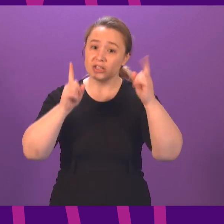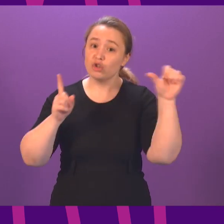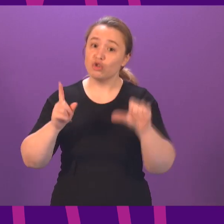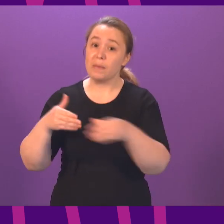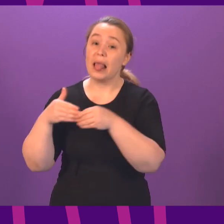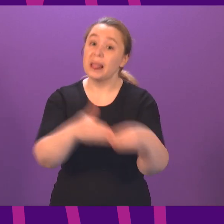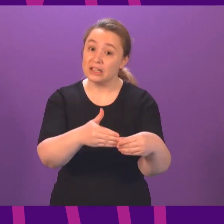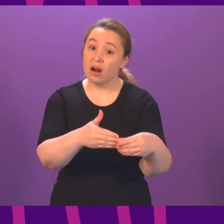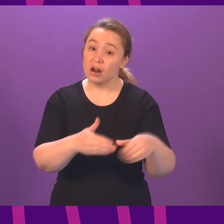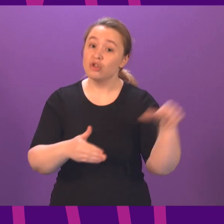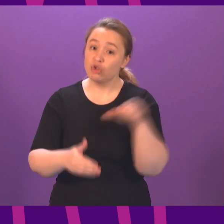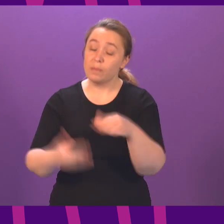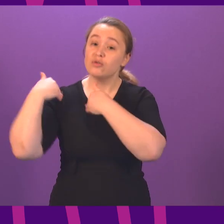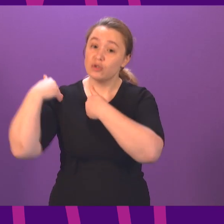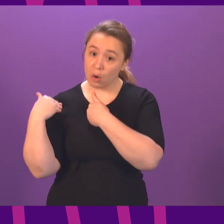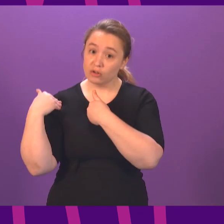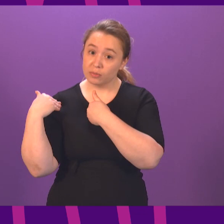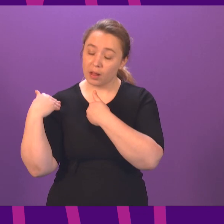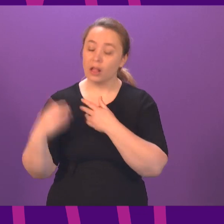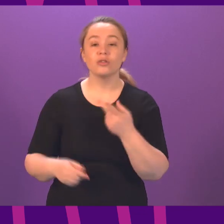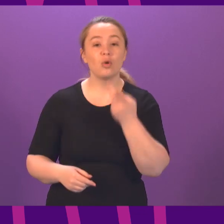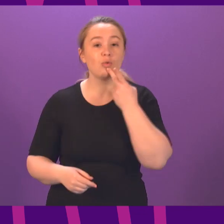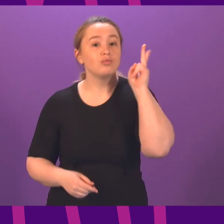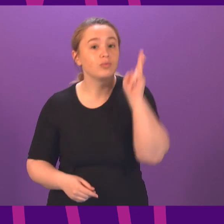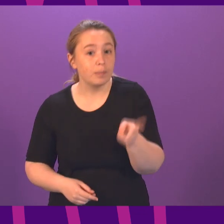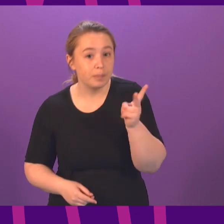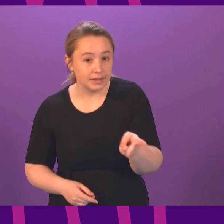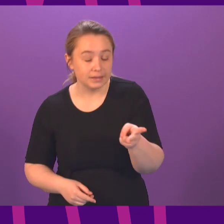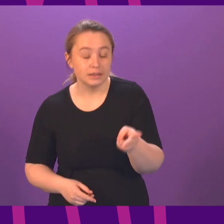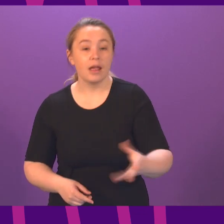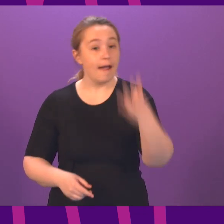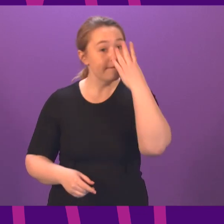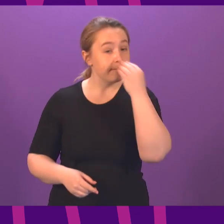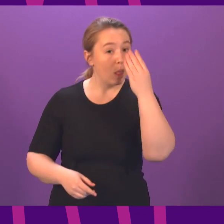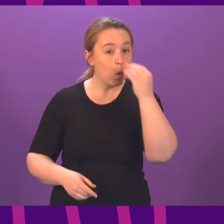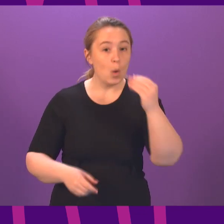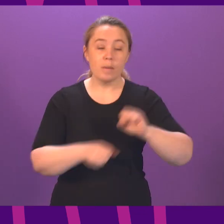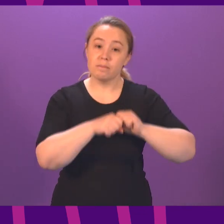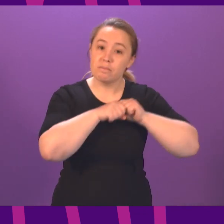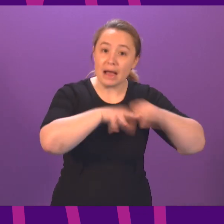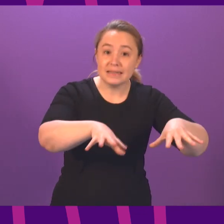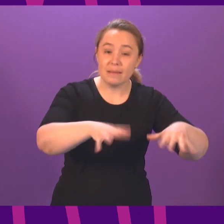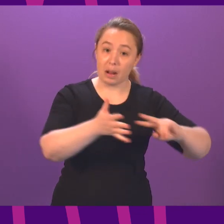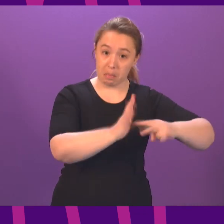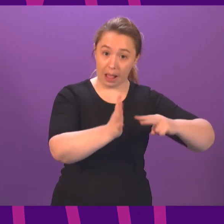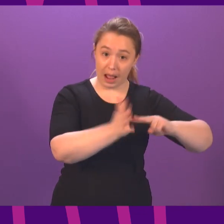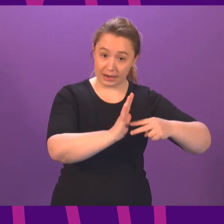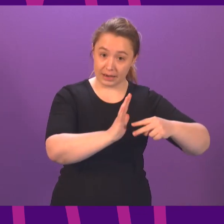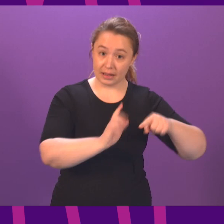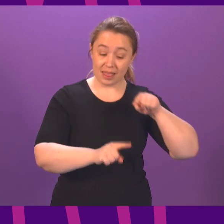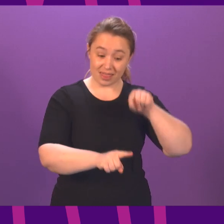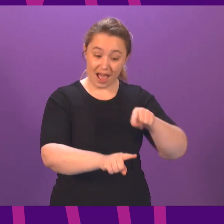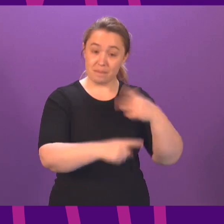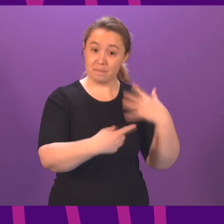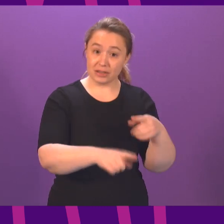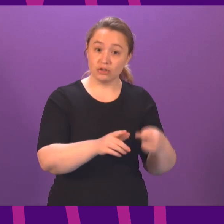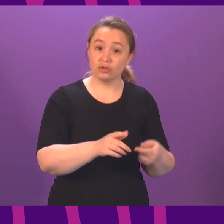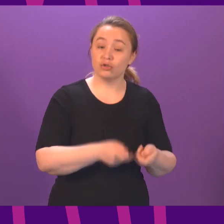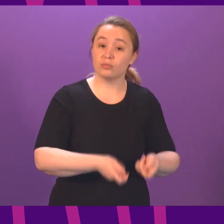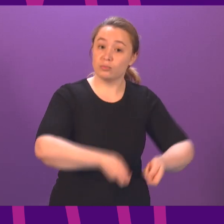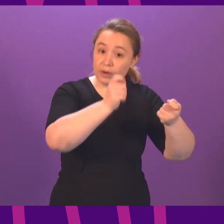I repeat: flu pandemic planning that the Government carried out repeatedly highlighted vulnerabilities